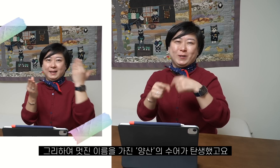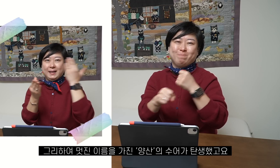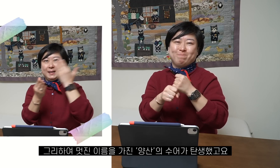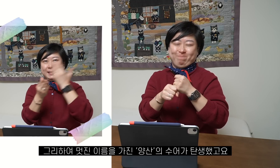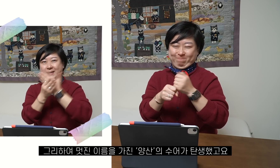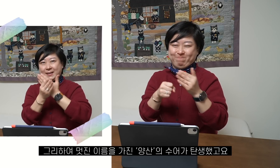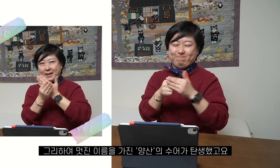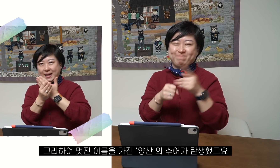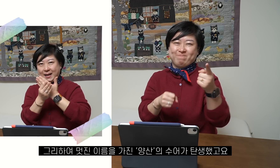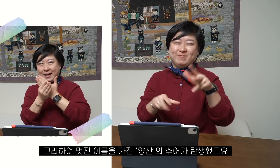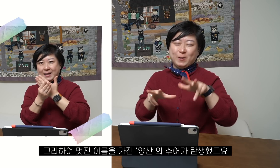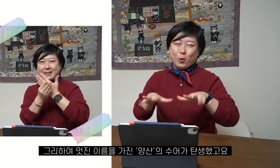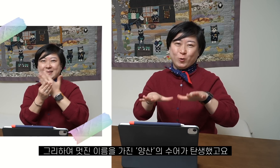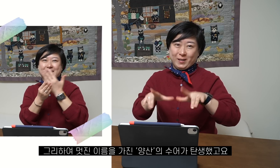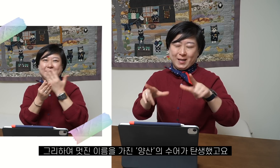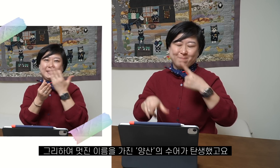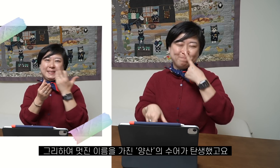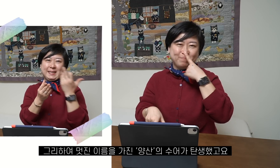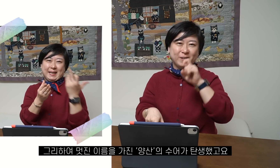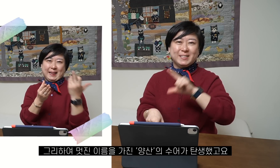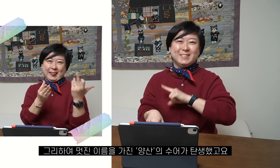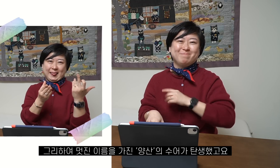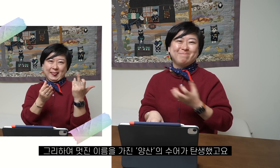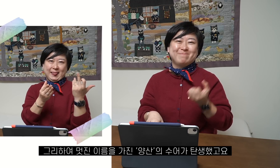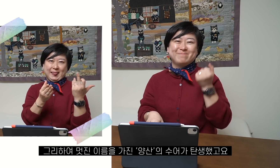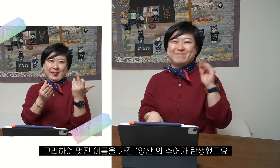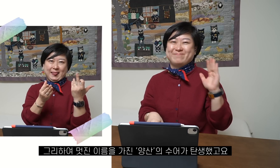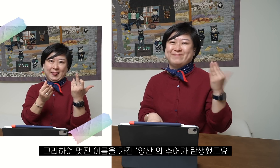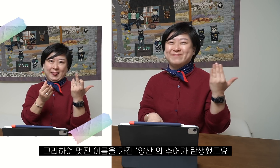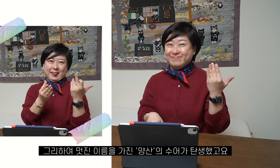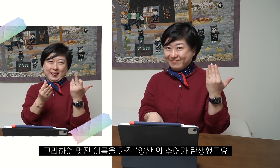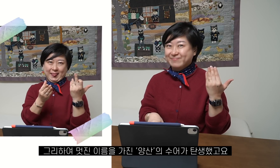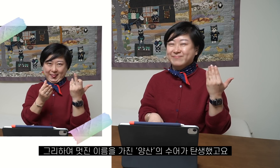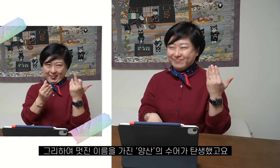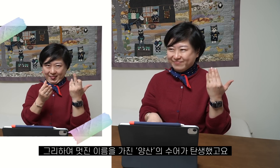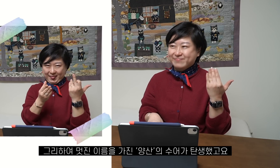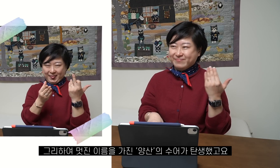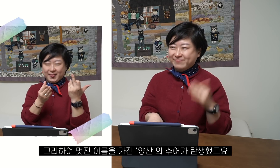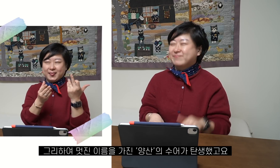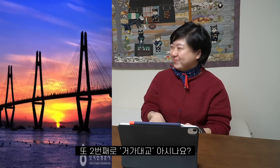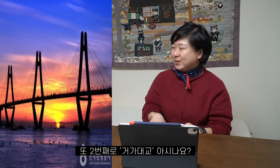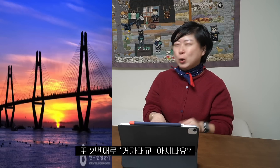Thus, the sign language of ‘Yangsan’ with a wonderful name was born.